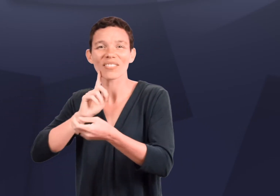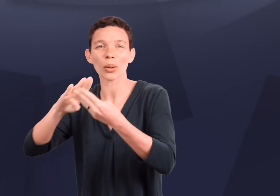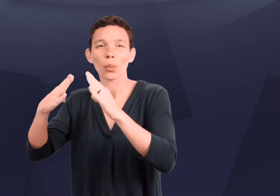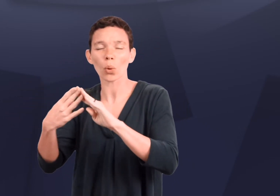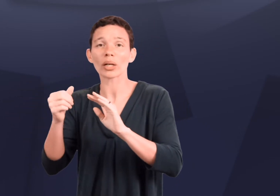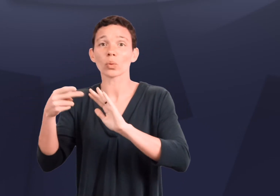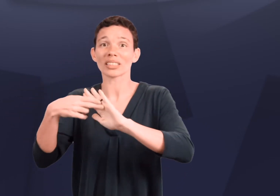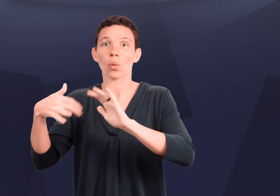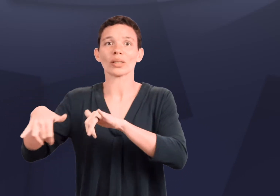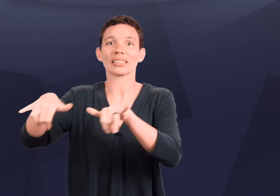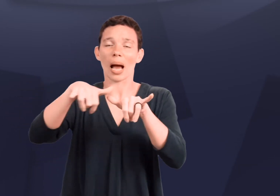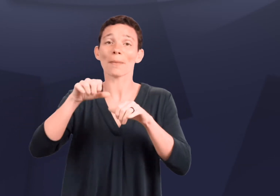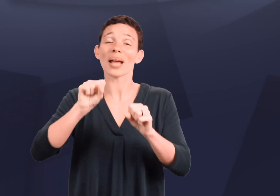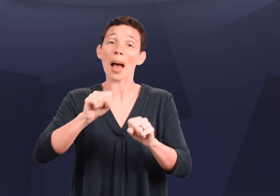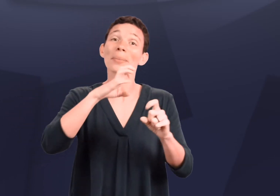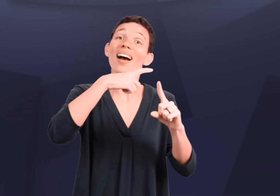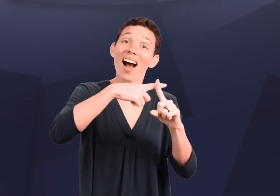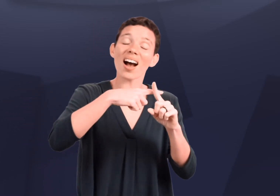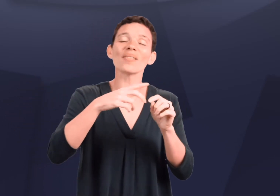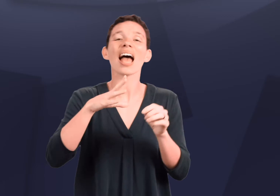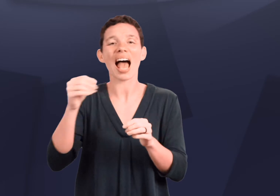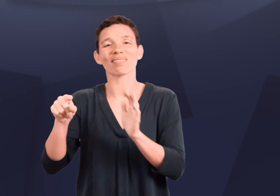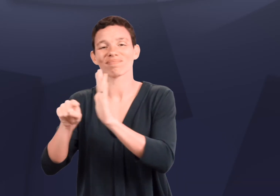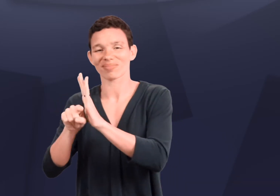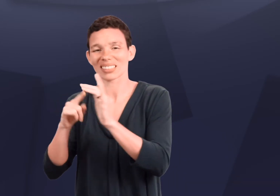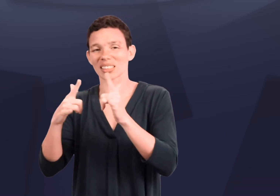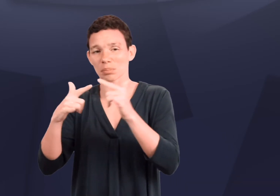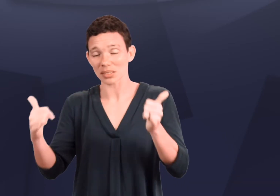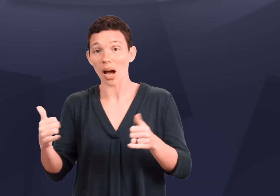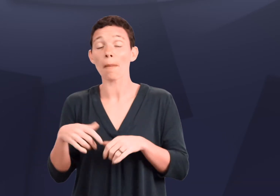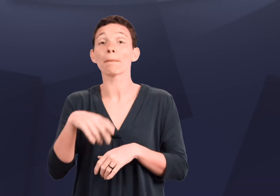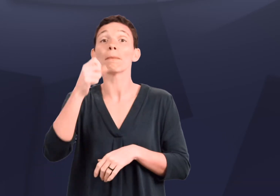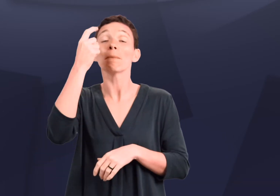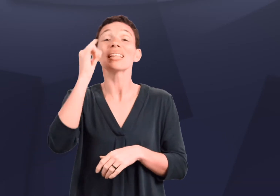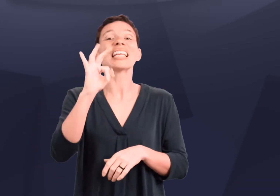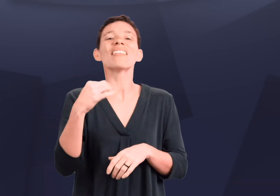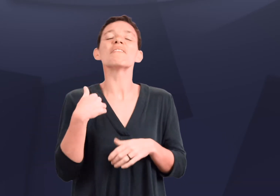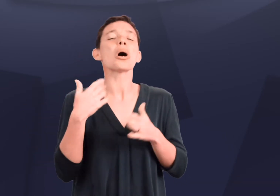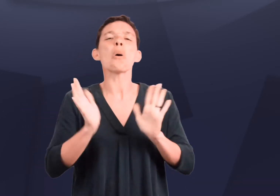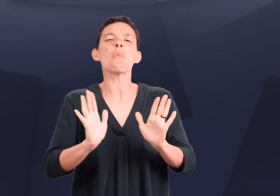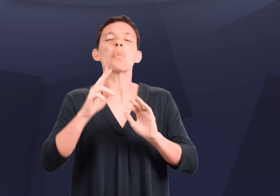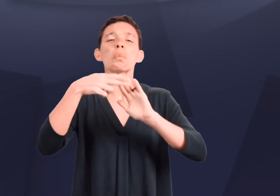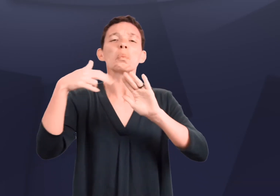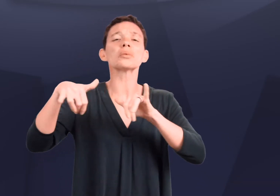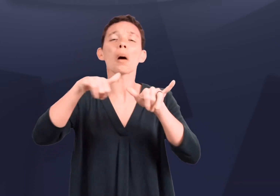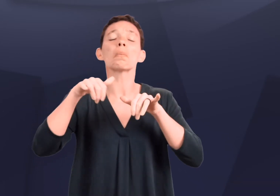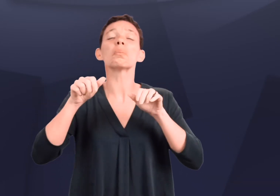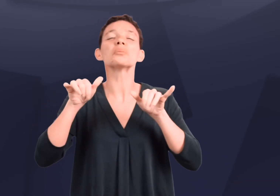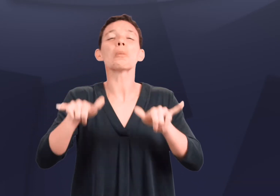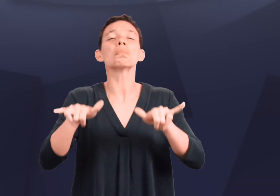The same is true of deaf people. We seem to be similar, but there are differences within the deaf community.